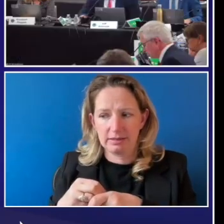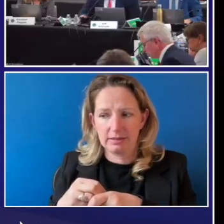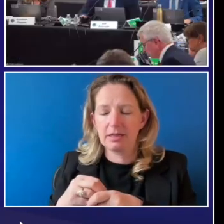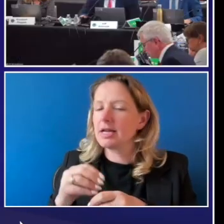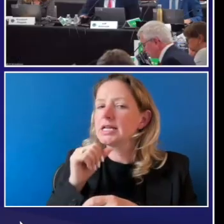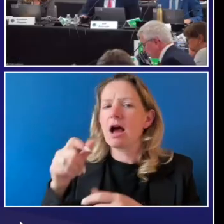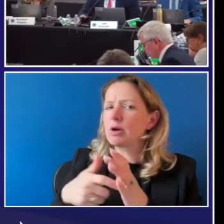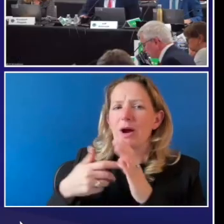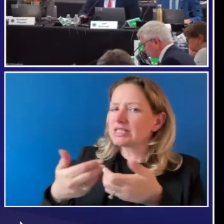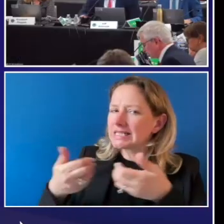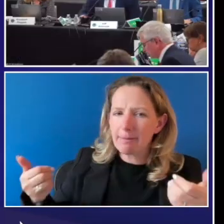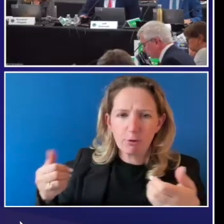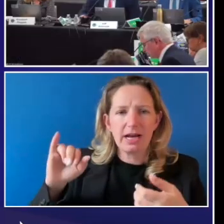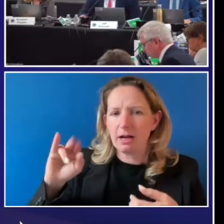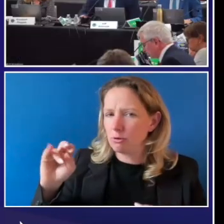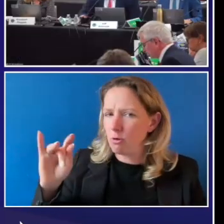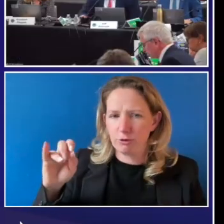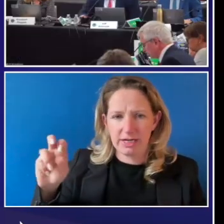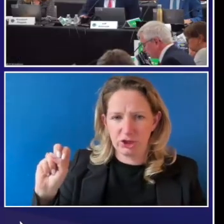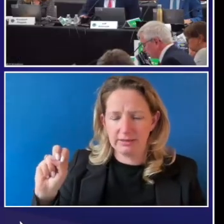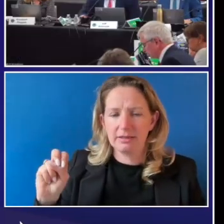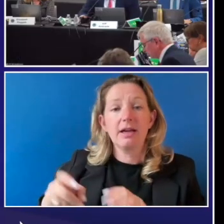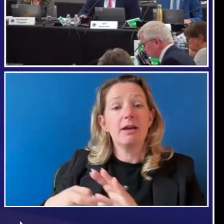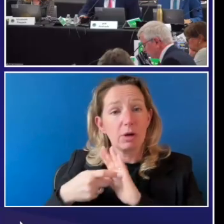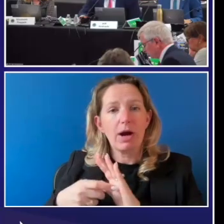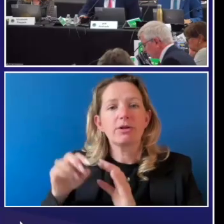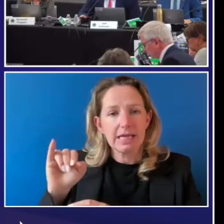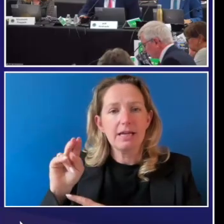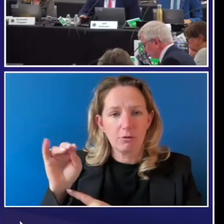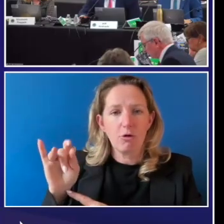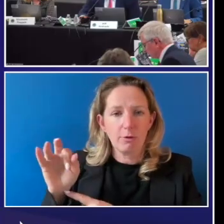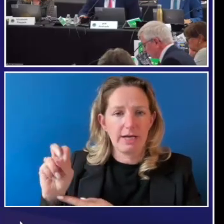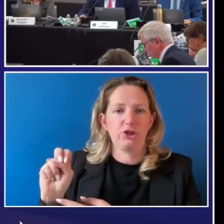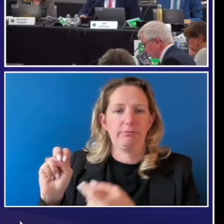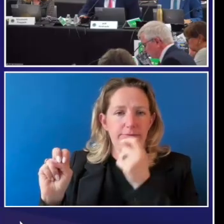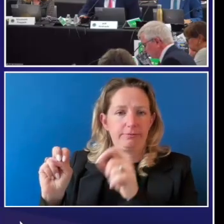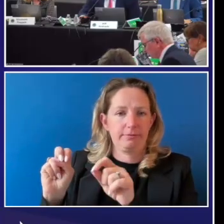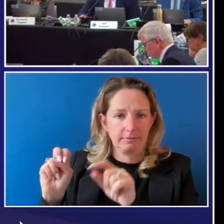Um, and again, it's keen, it's keen off of the time, um, that